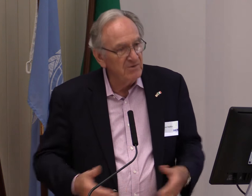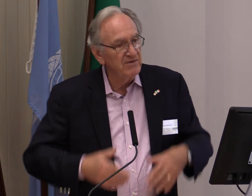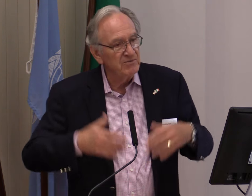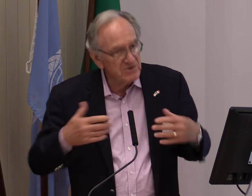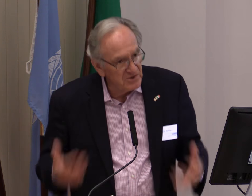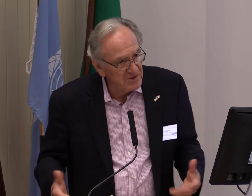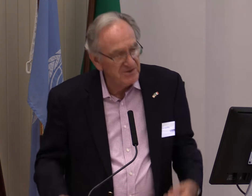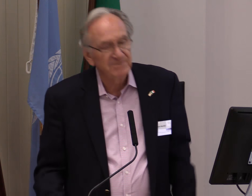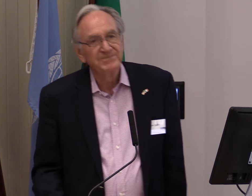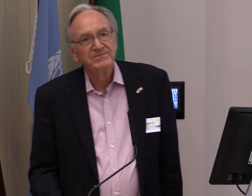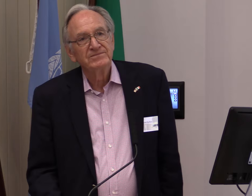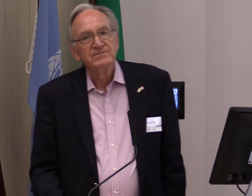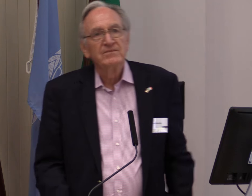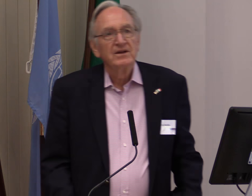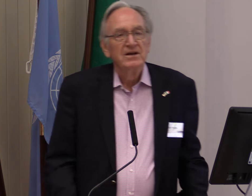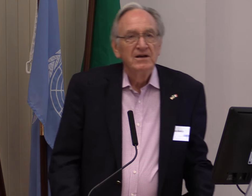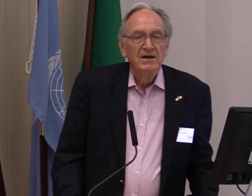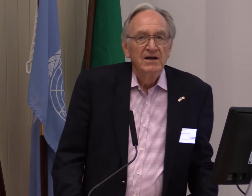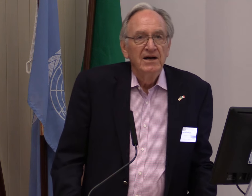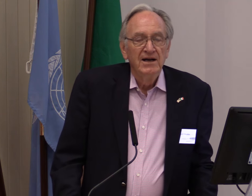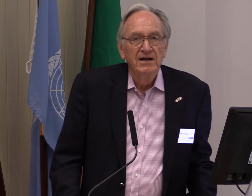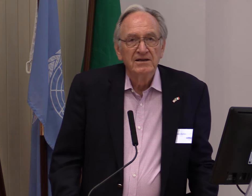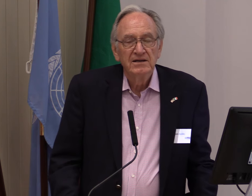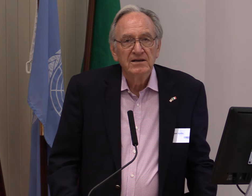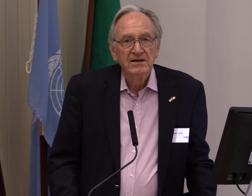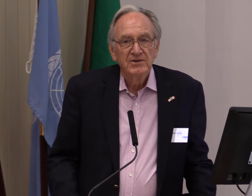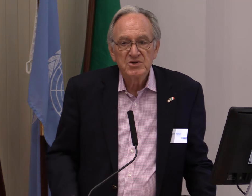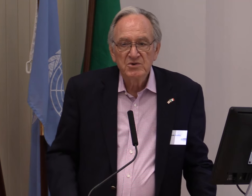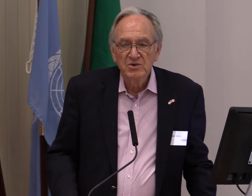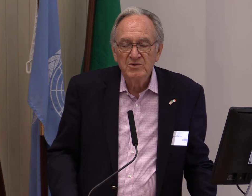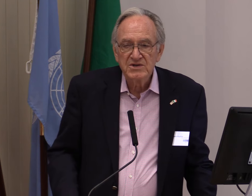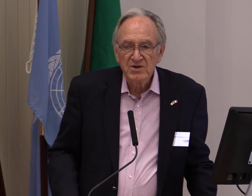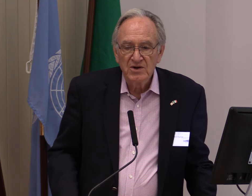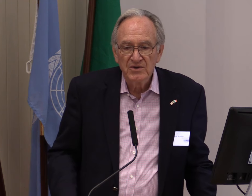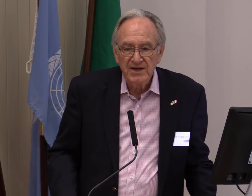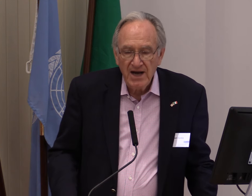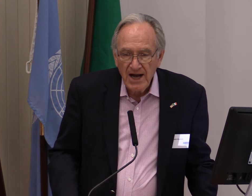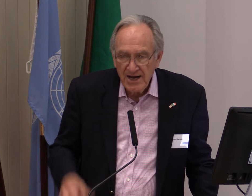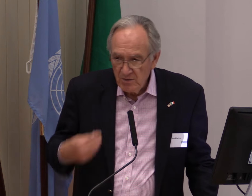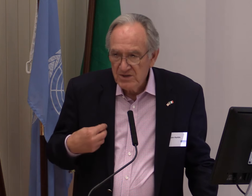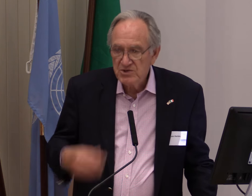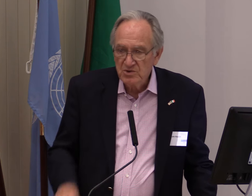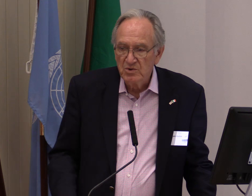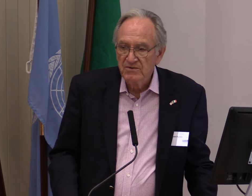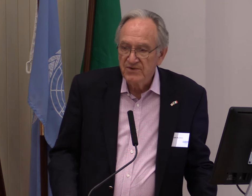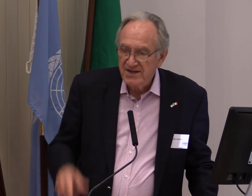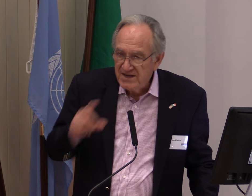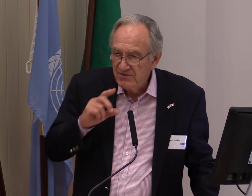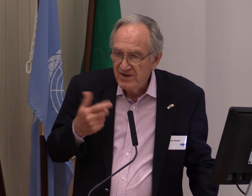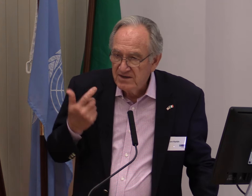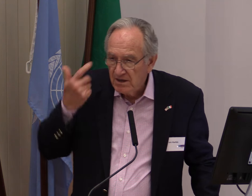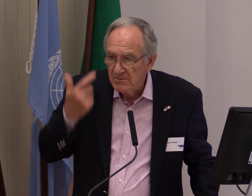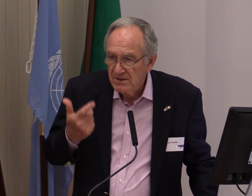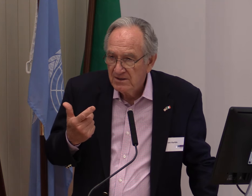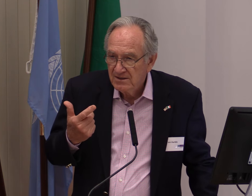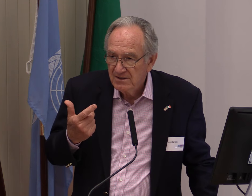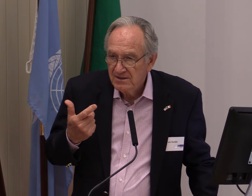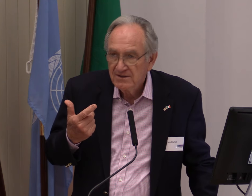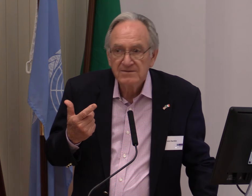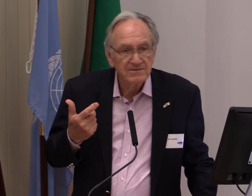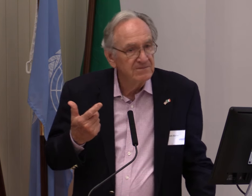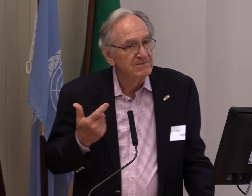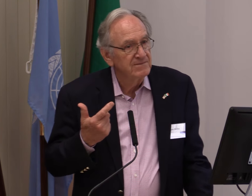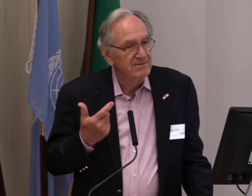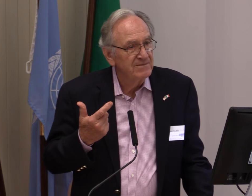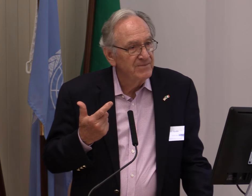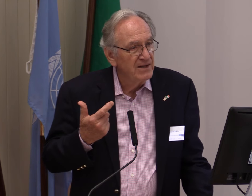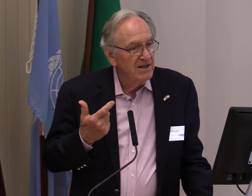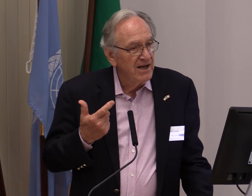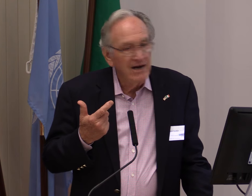away from his church, and the school was called the Iowa School for the Deaf and Dumb.